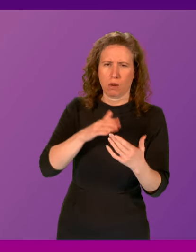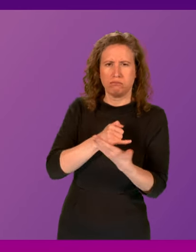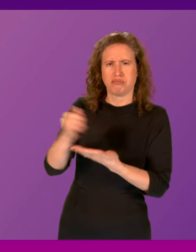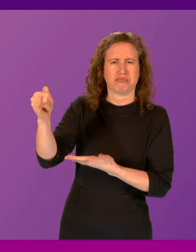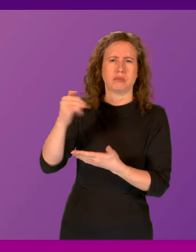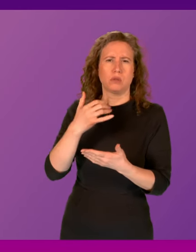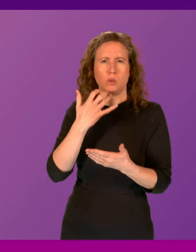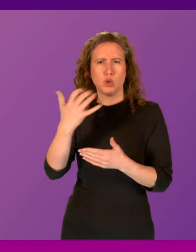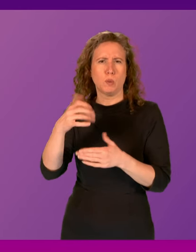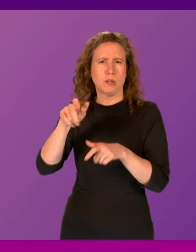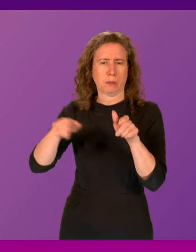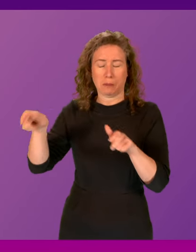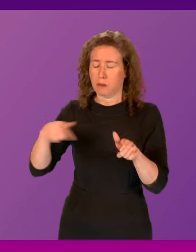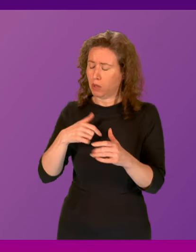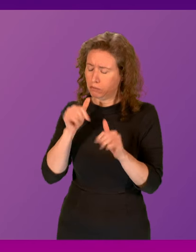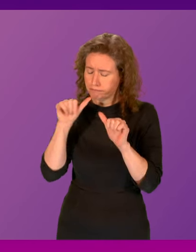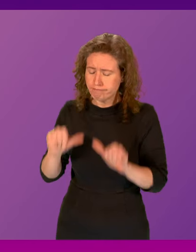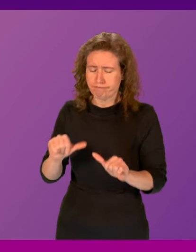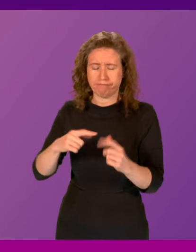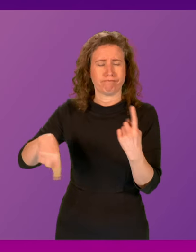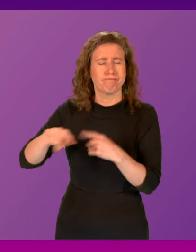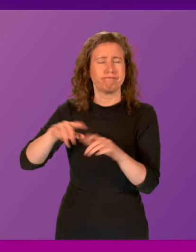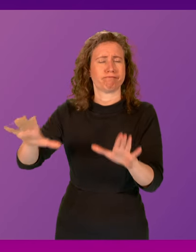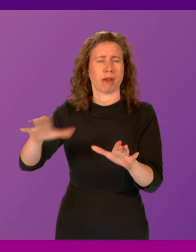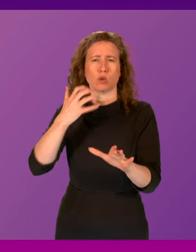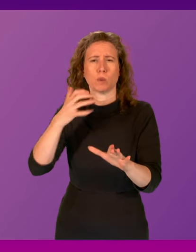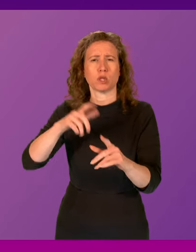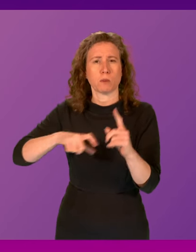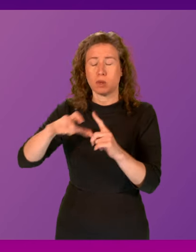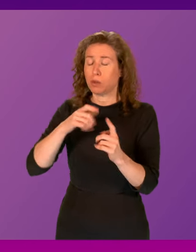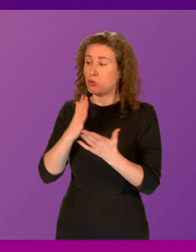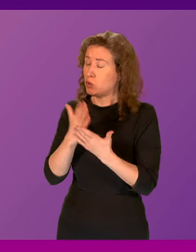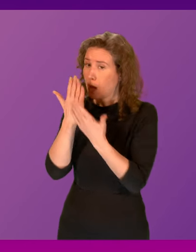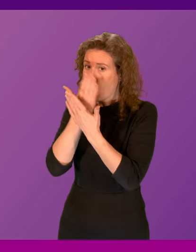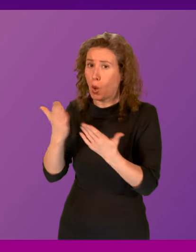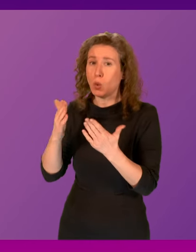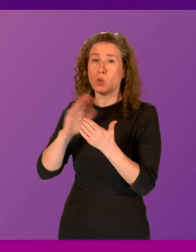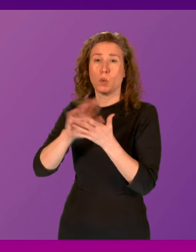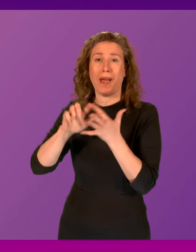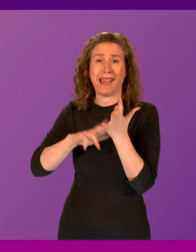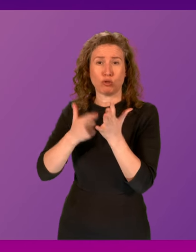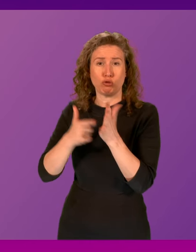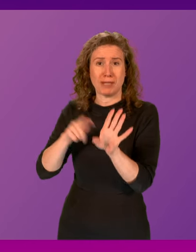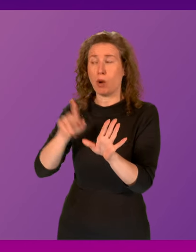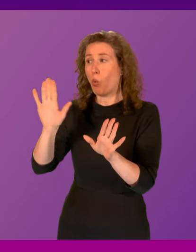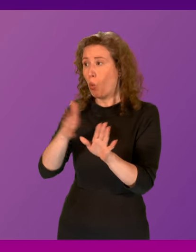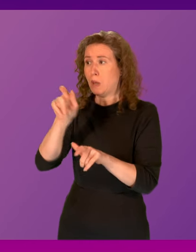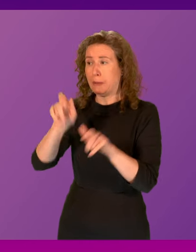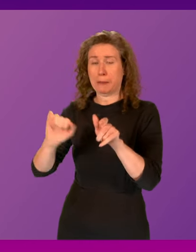and the wider Jewish community. We owe it to Henry and his entire generation to share their